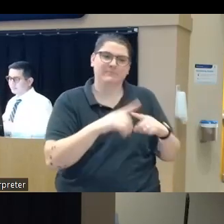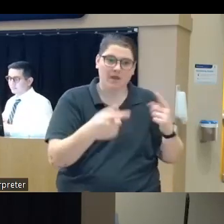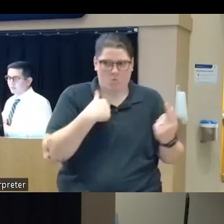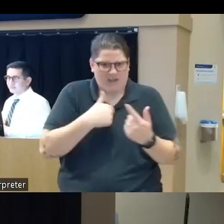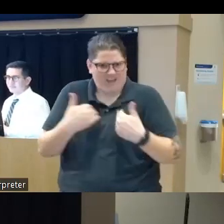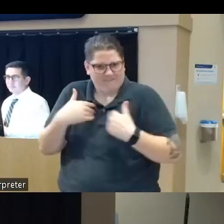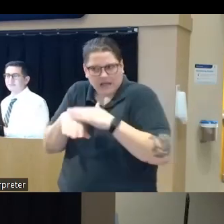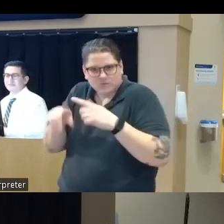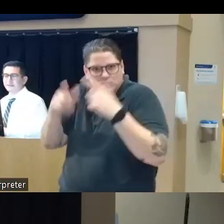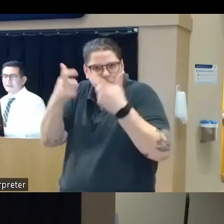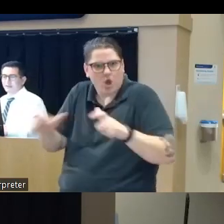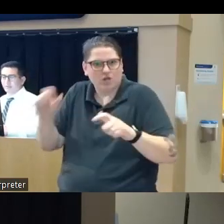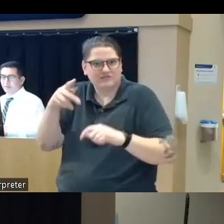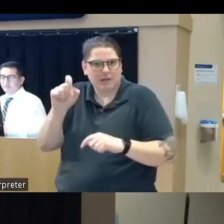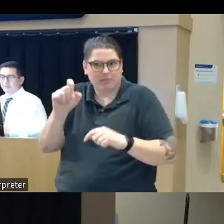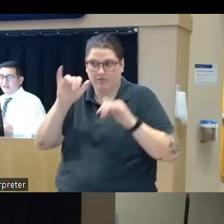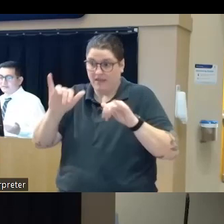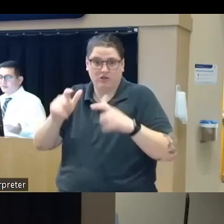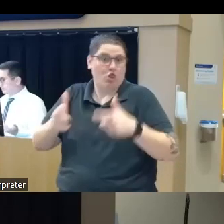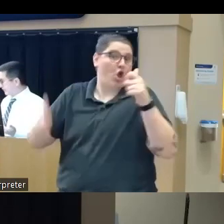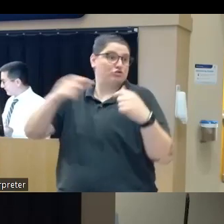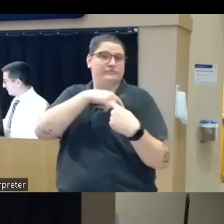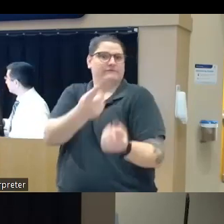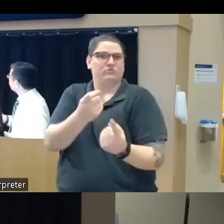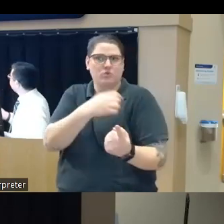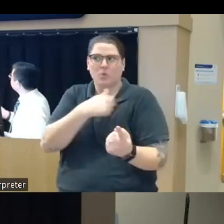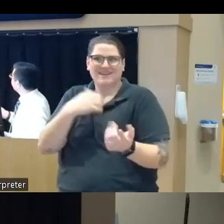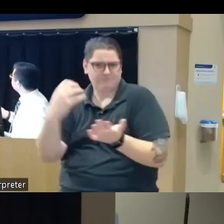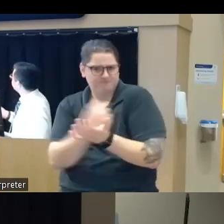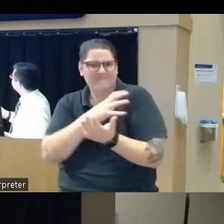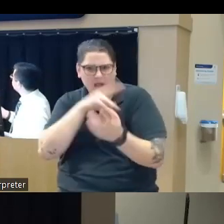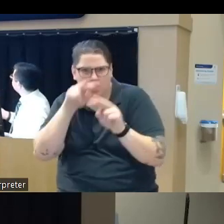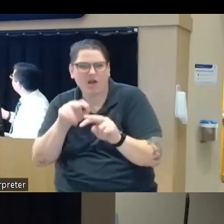access to the largest sample to date we're able to identify that there were surface area changes in